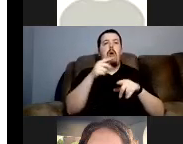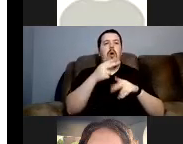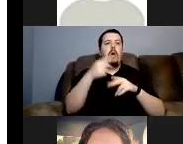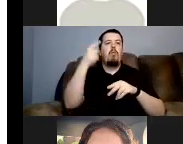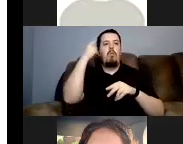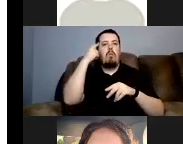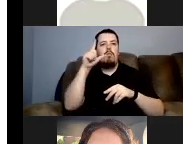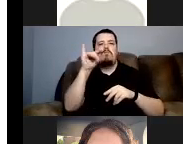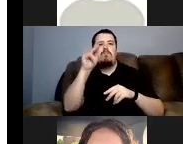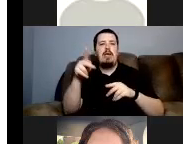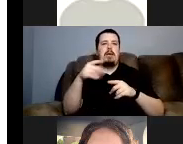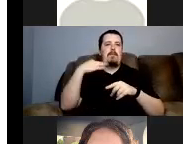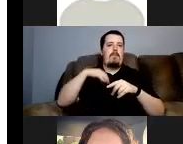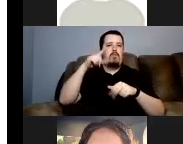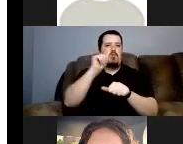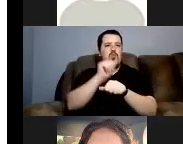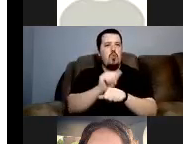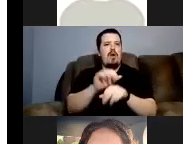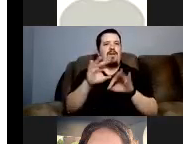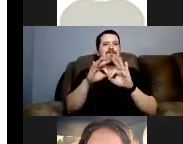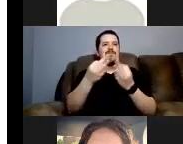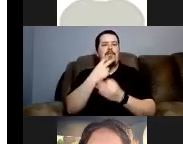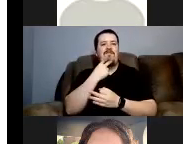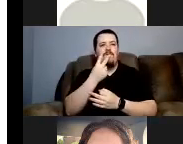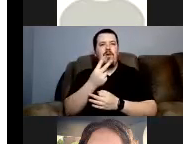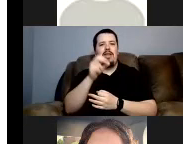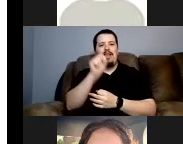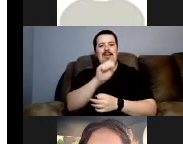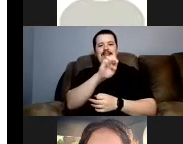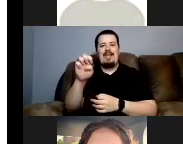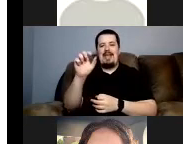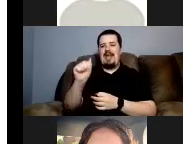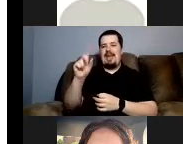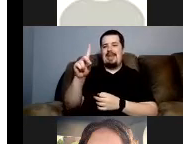Family Voices, the Southeast ADA Center, and then we have a Small Grants Program.